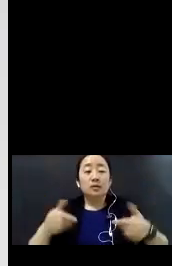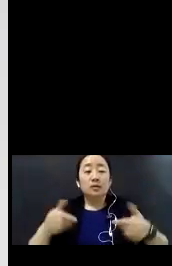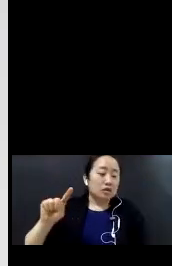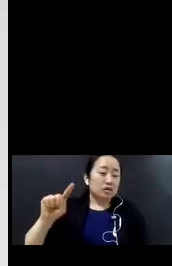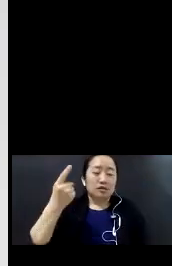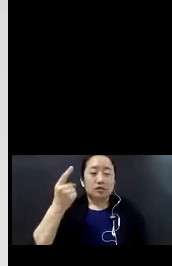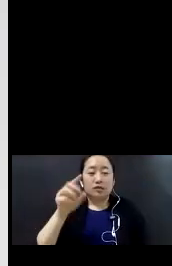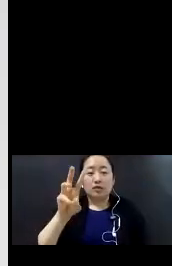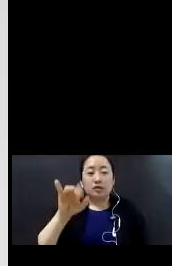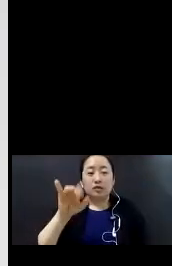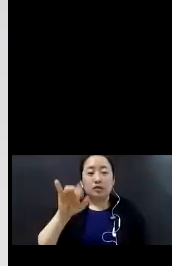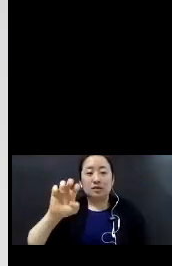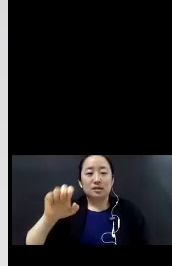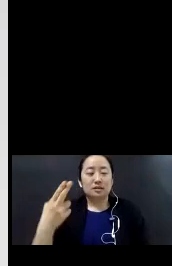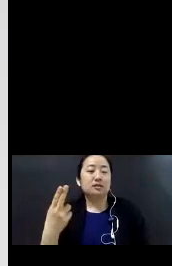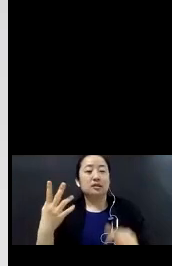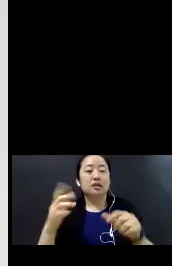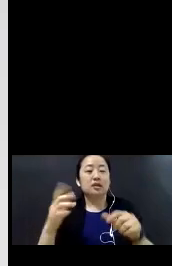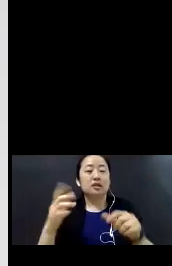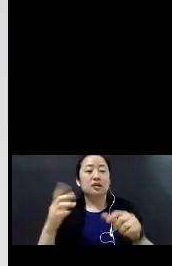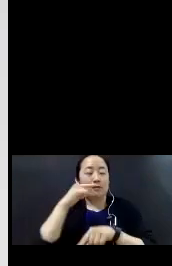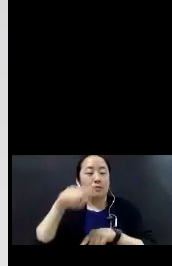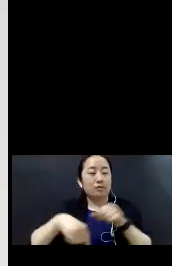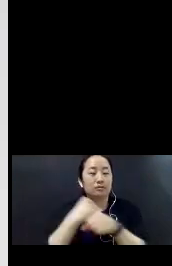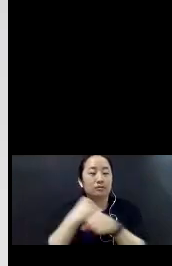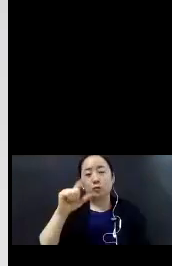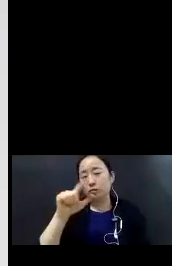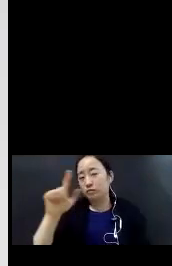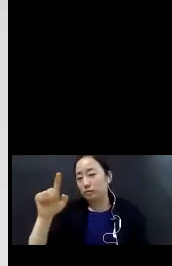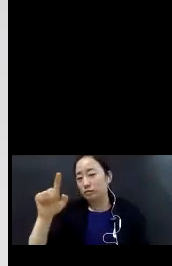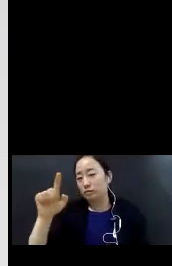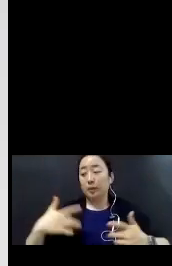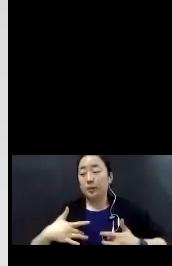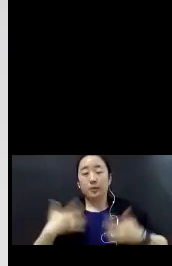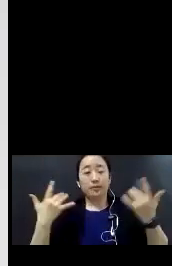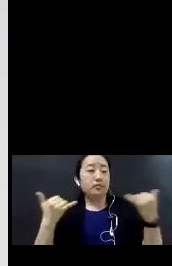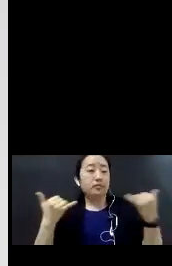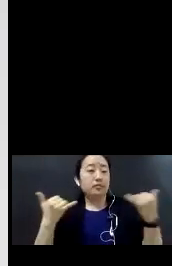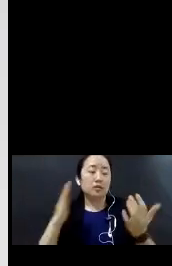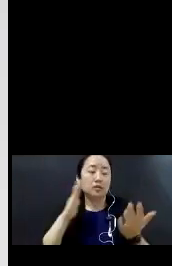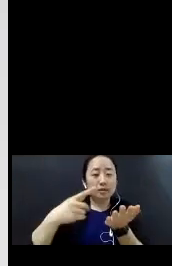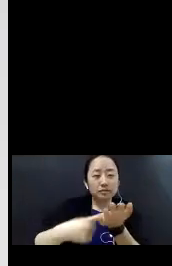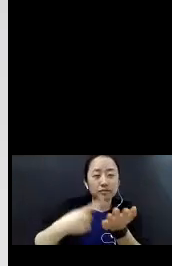FOR 2021. I AM EXCITED TODAY. WE ARE GOING TO BE DISCUSSING HOW TO HARNESS